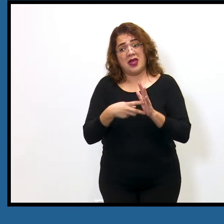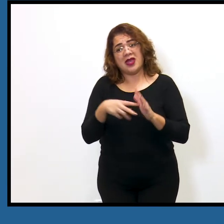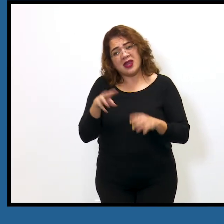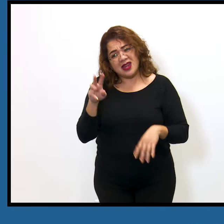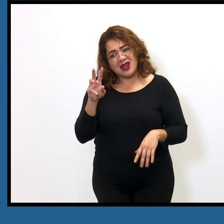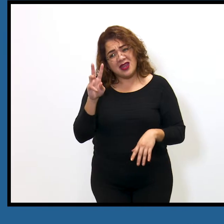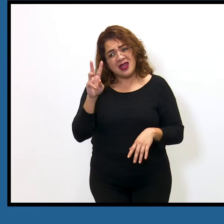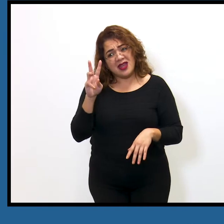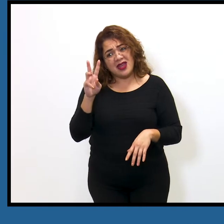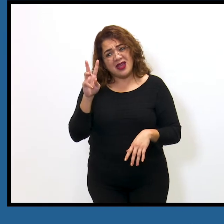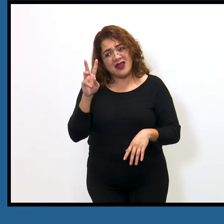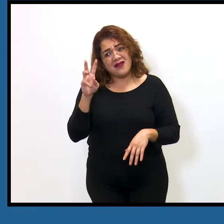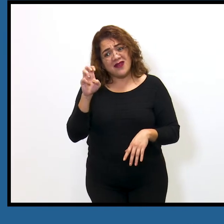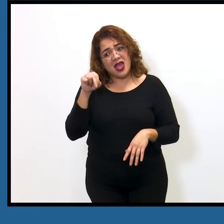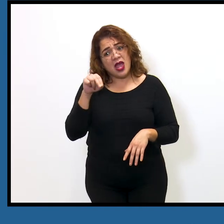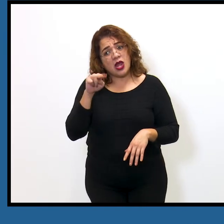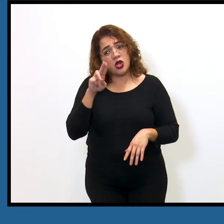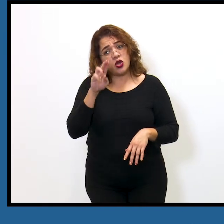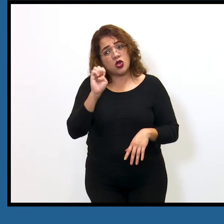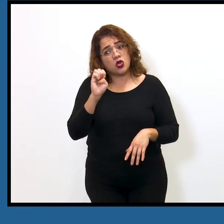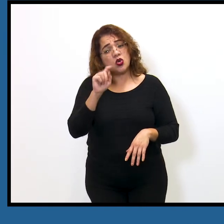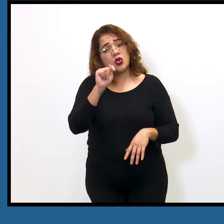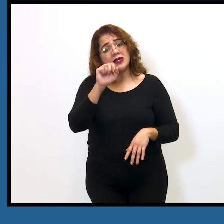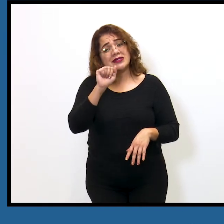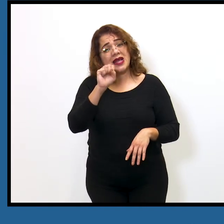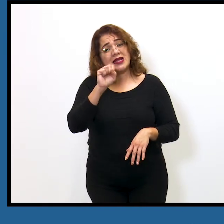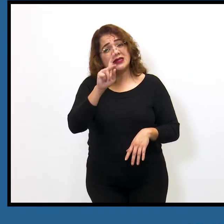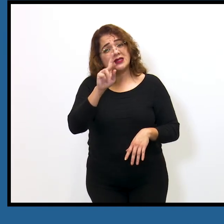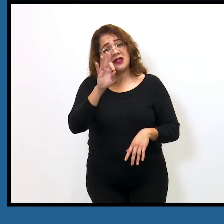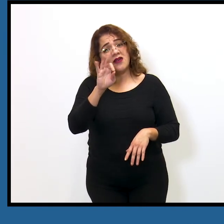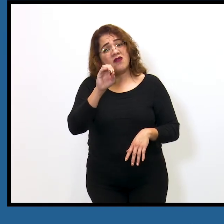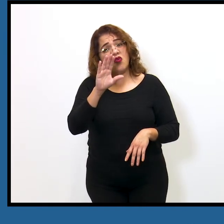and others doing everything that we can. It's very difficult than first people gathering at home